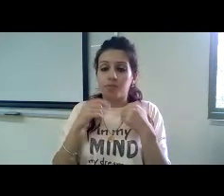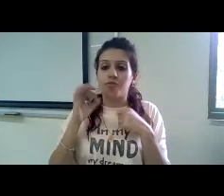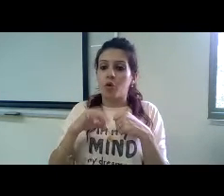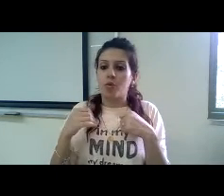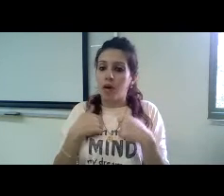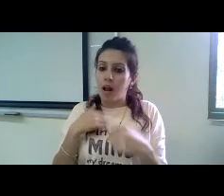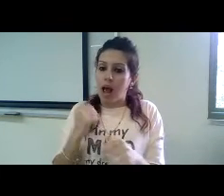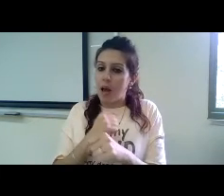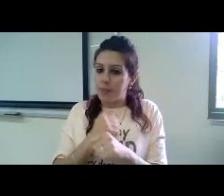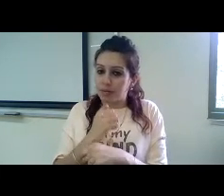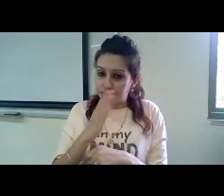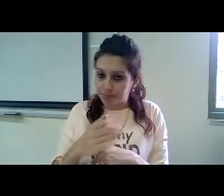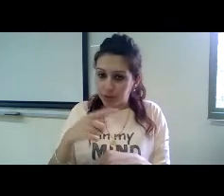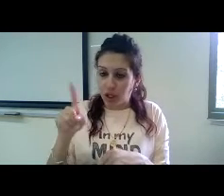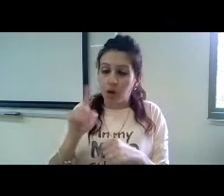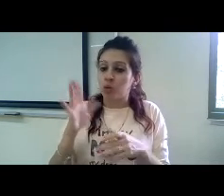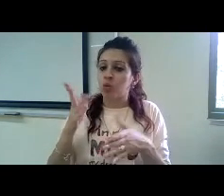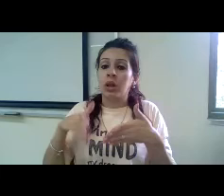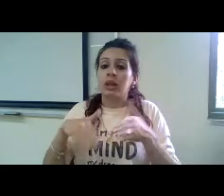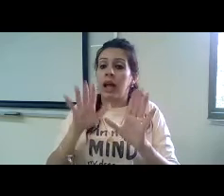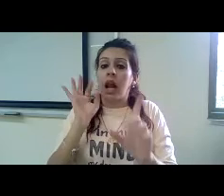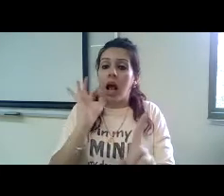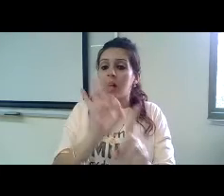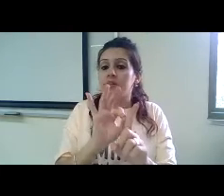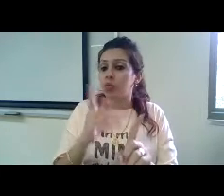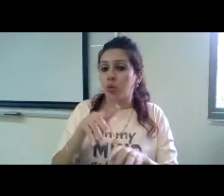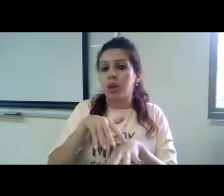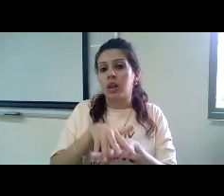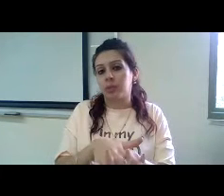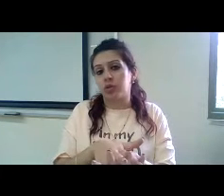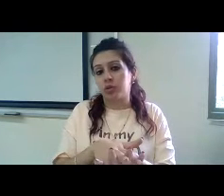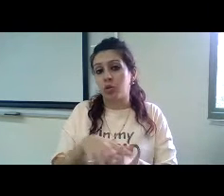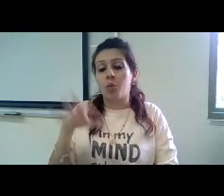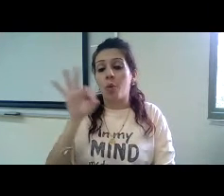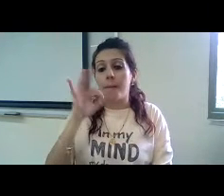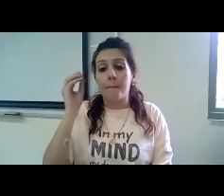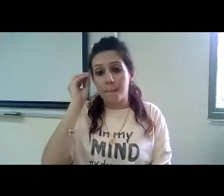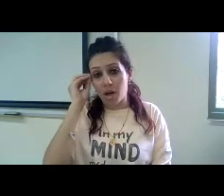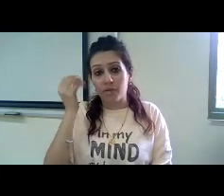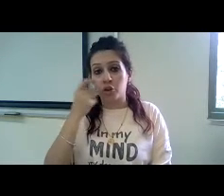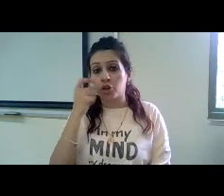and the willingness of cadres working in education